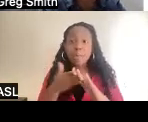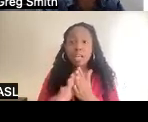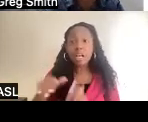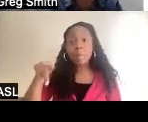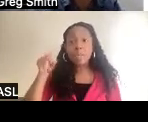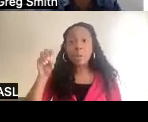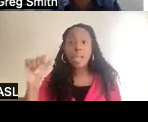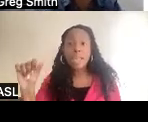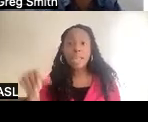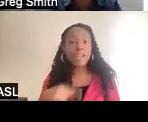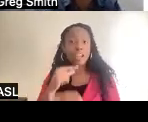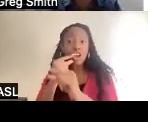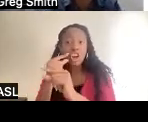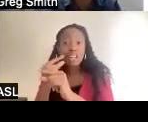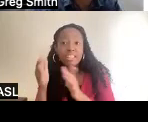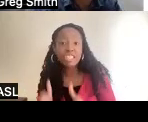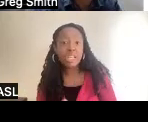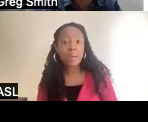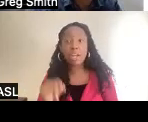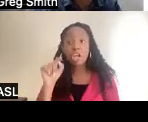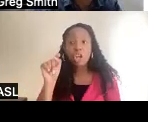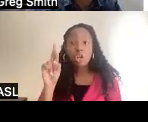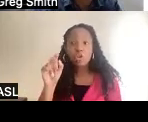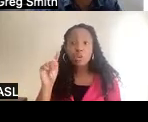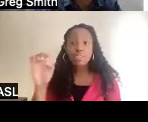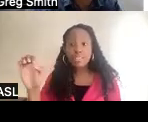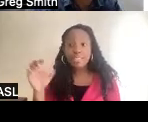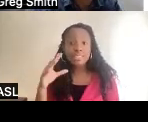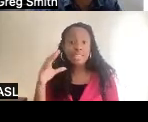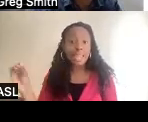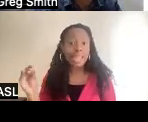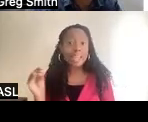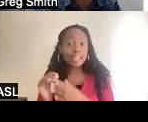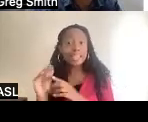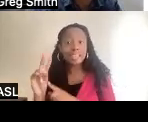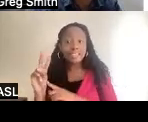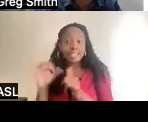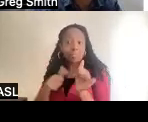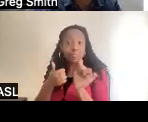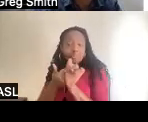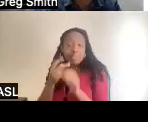Guardians trustees and government fiduciaries and these guides are available in English and